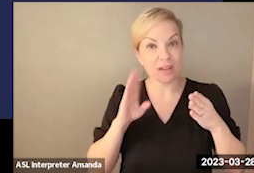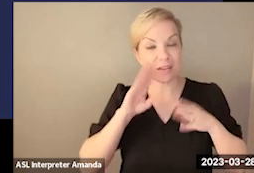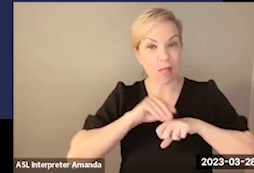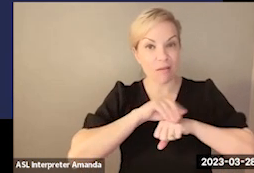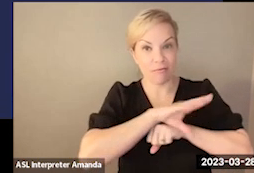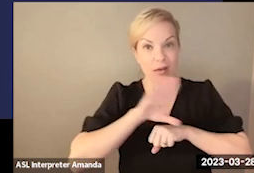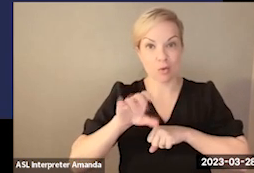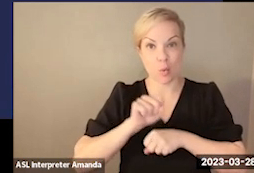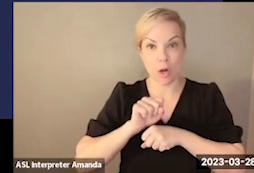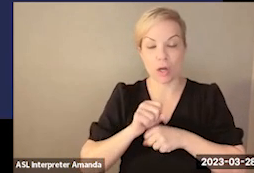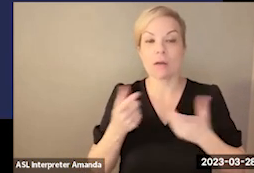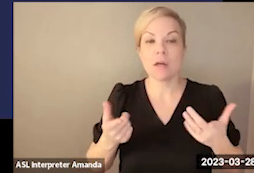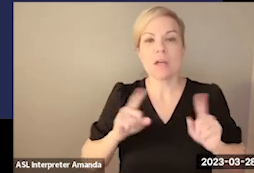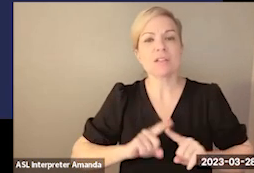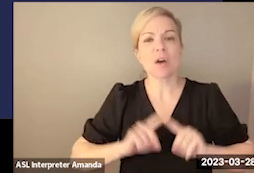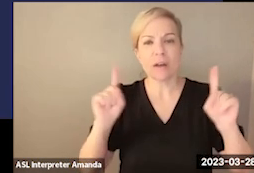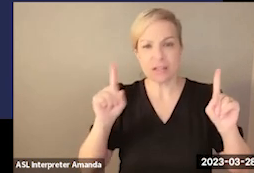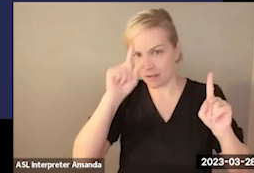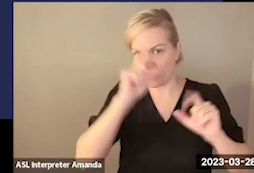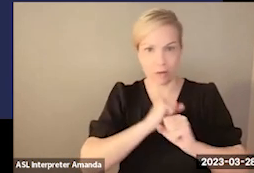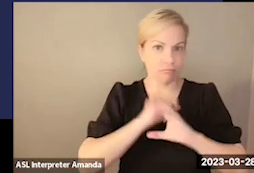Debbie Stine, Science & Technology Policy Academy: So the other thing to think about is